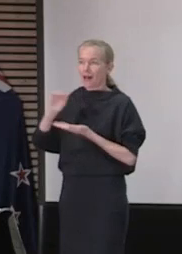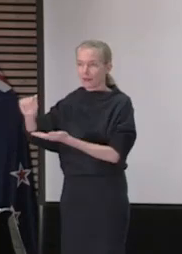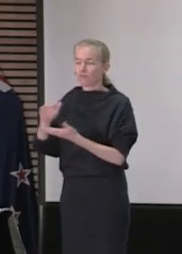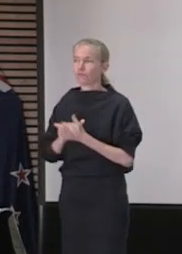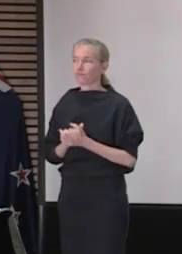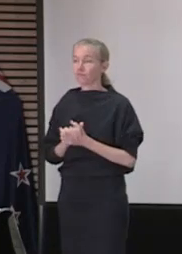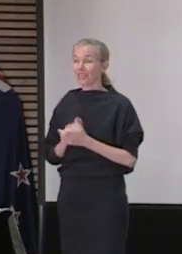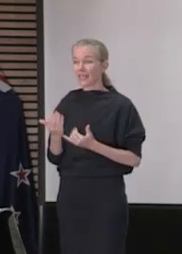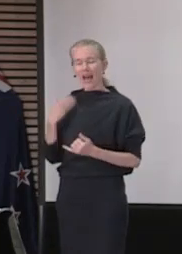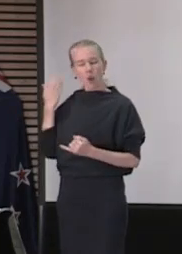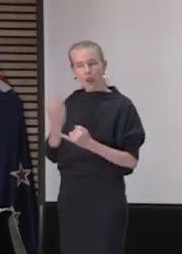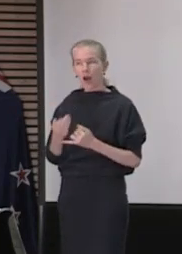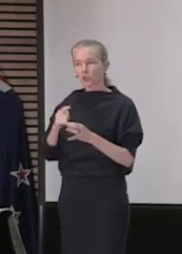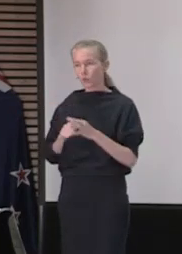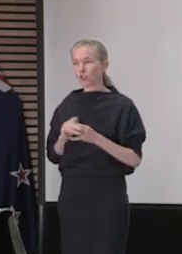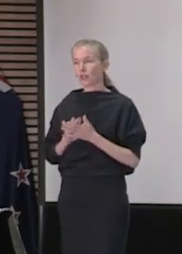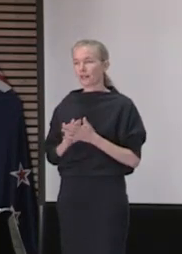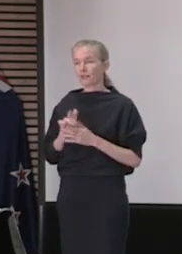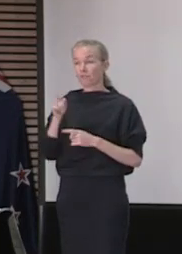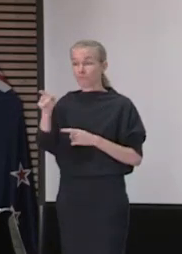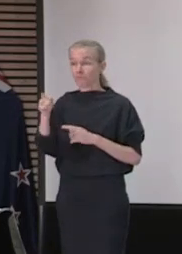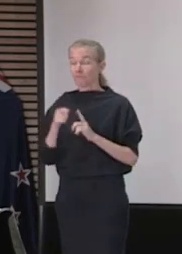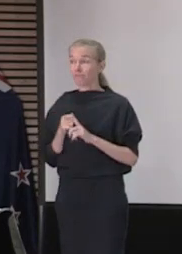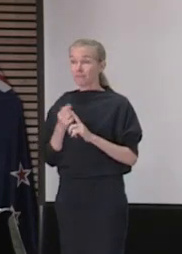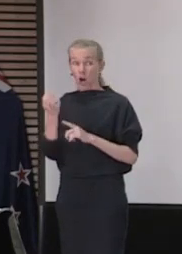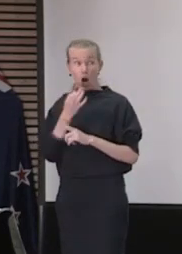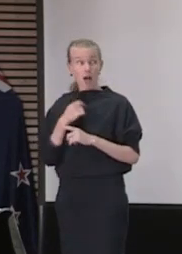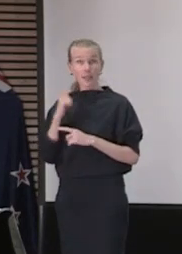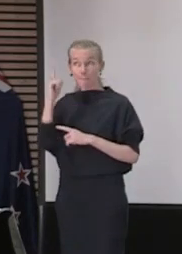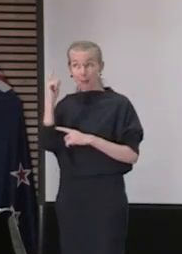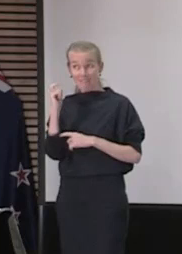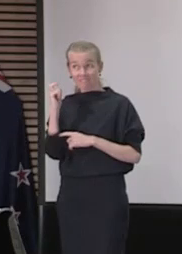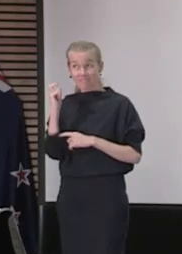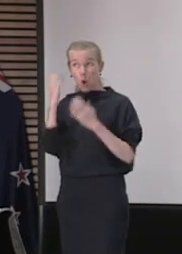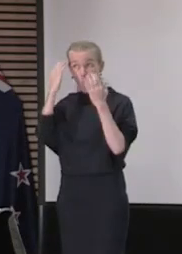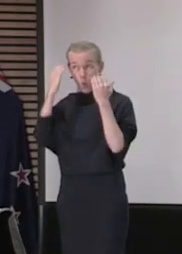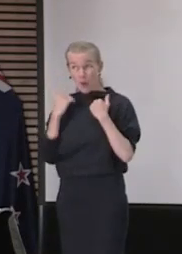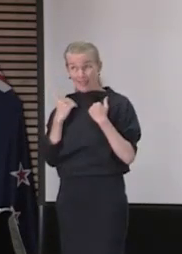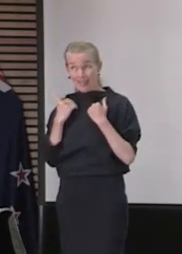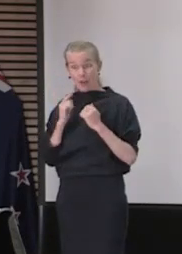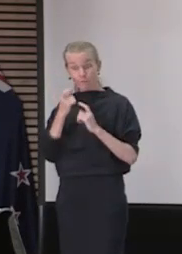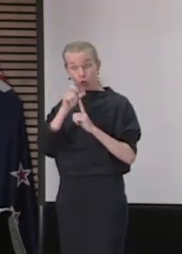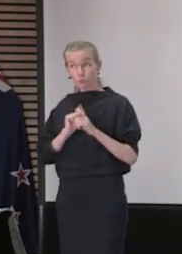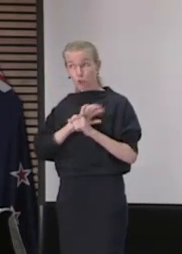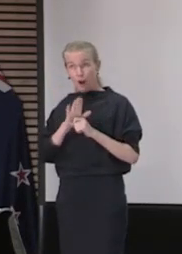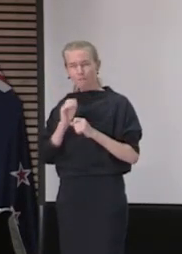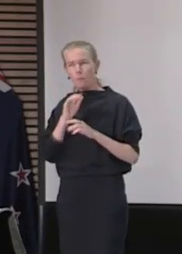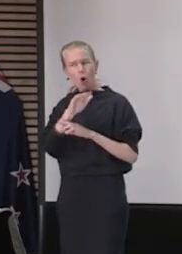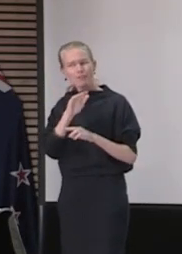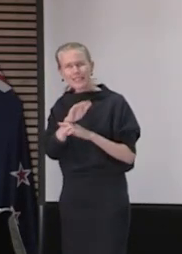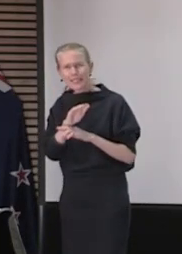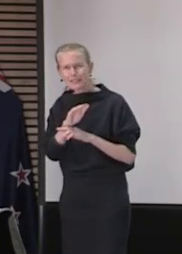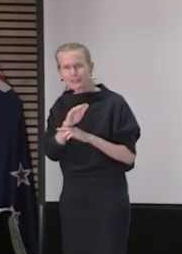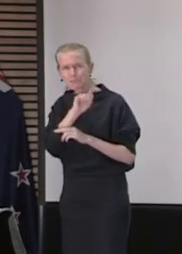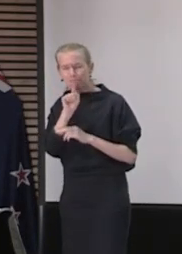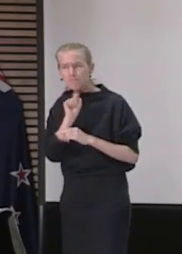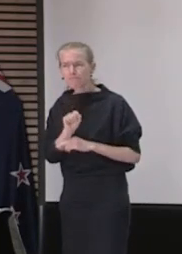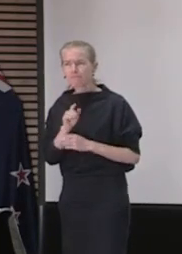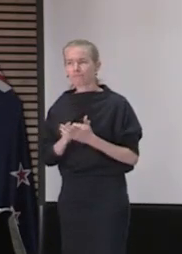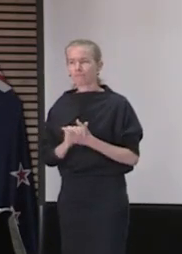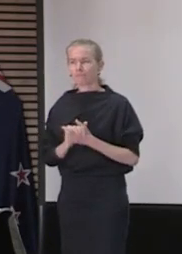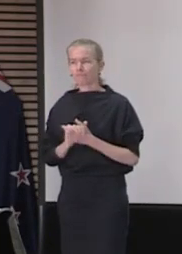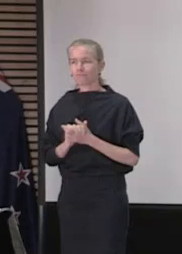And the cases wereconfirmed prior to lockdown, but the Ministry of Health wasreally slow